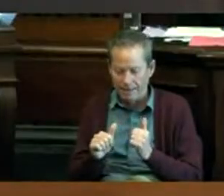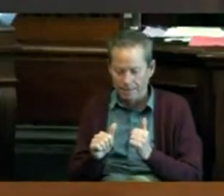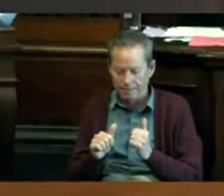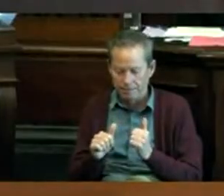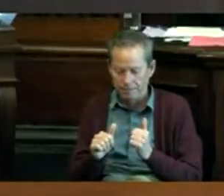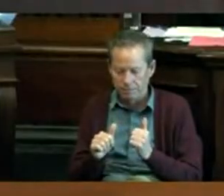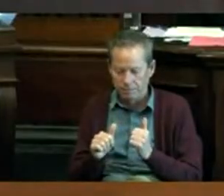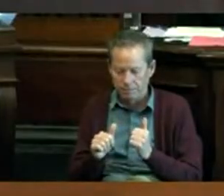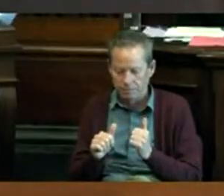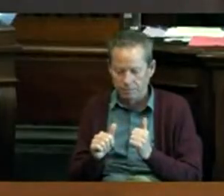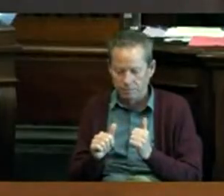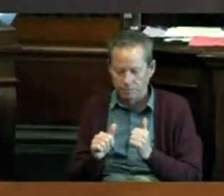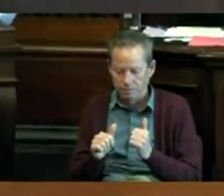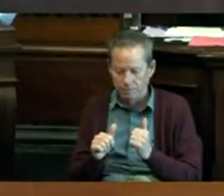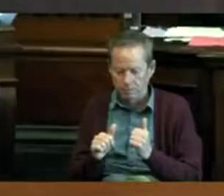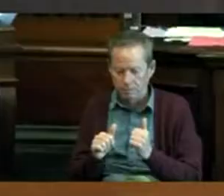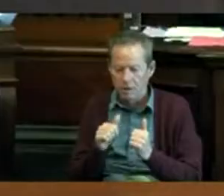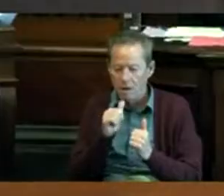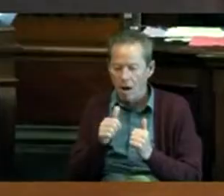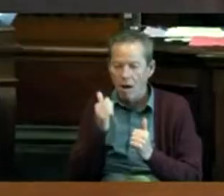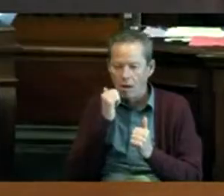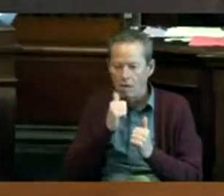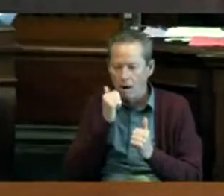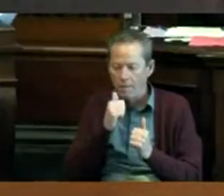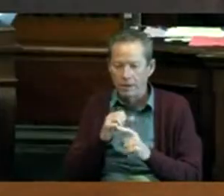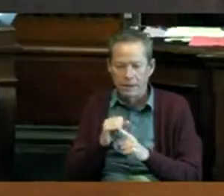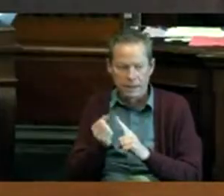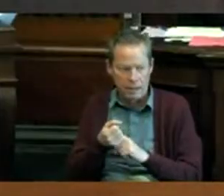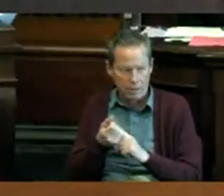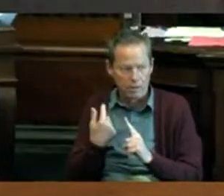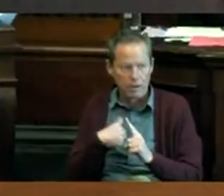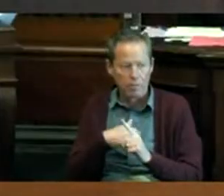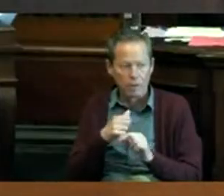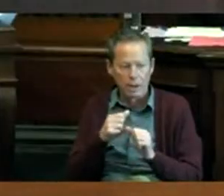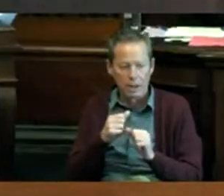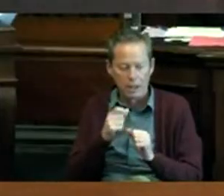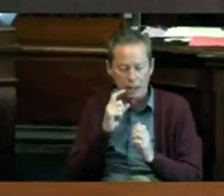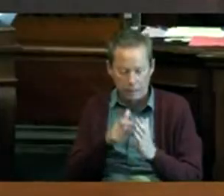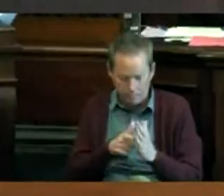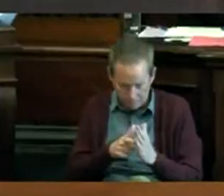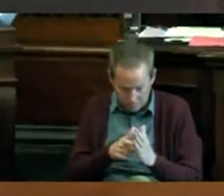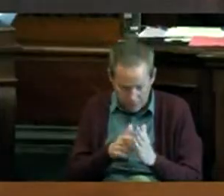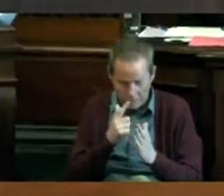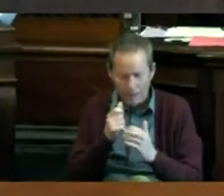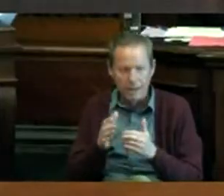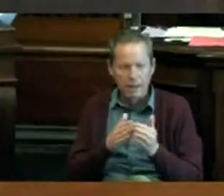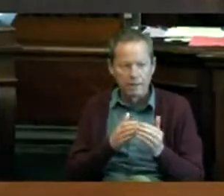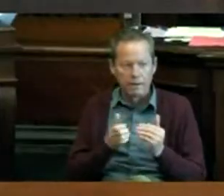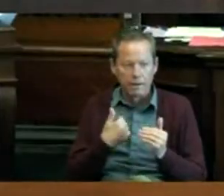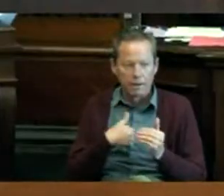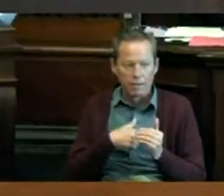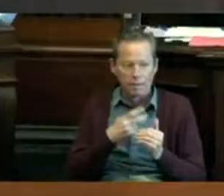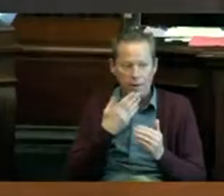implementation team to help us